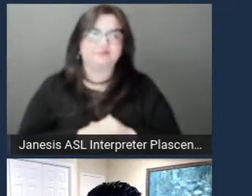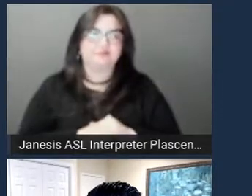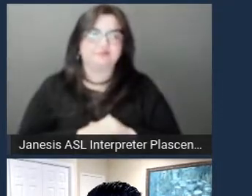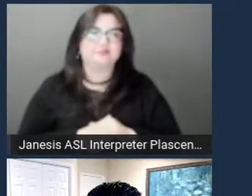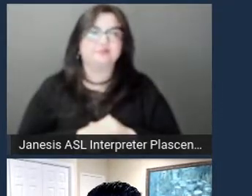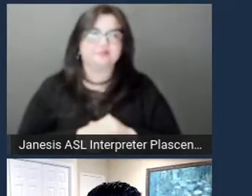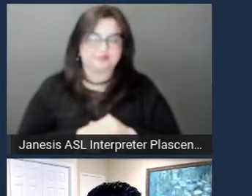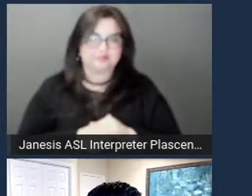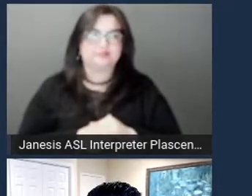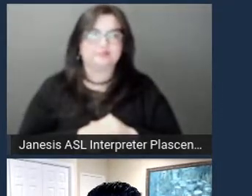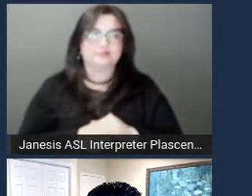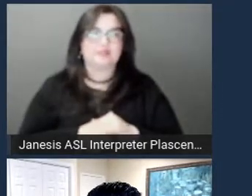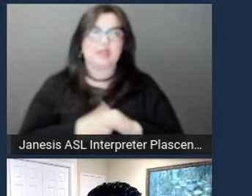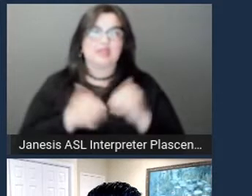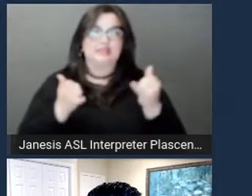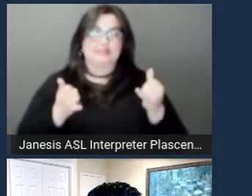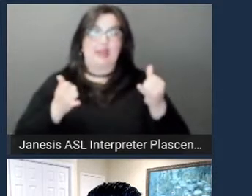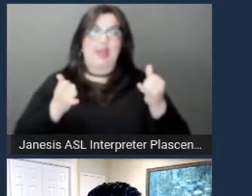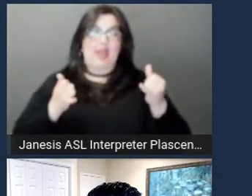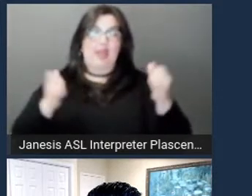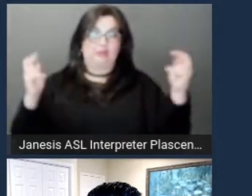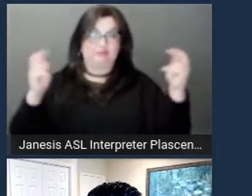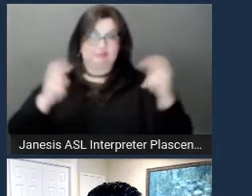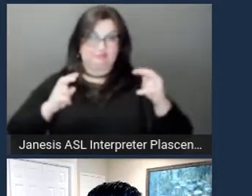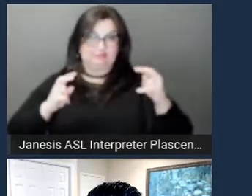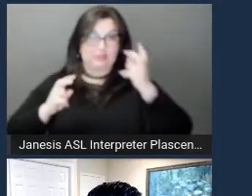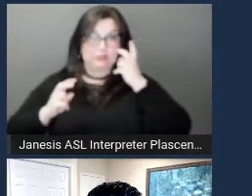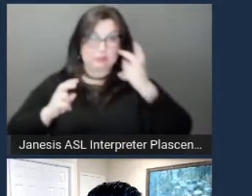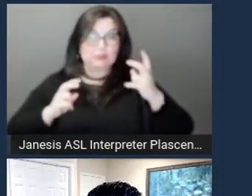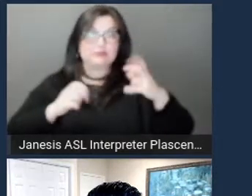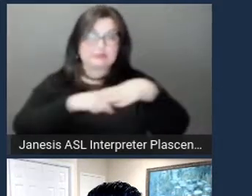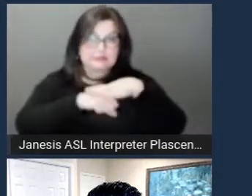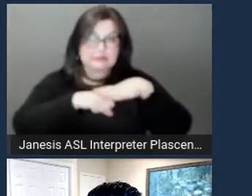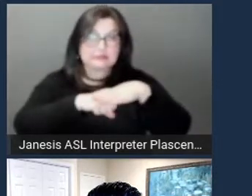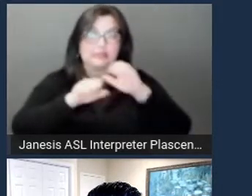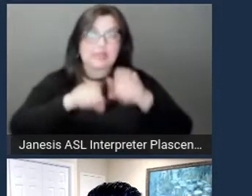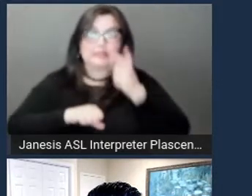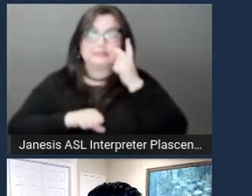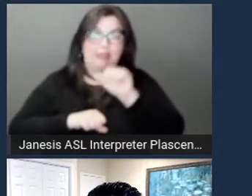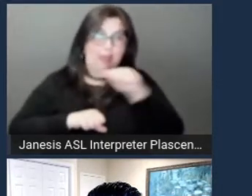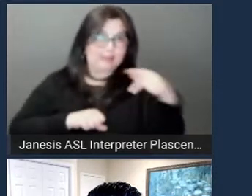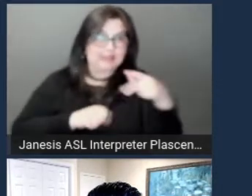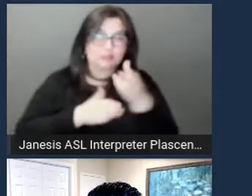we can see that these are the application components and I'm gonna choose one application